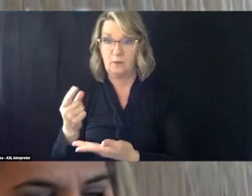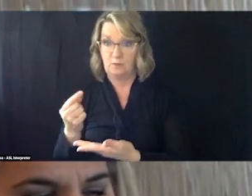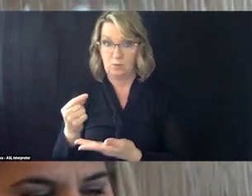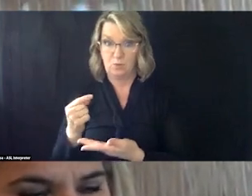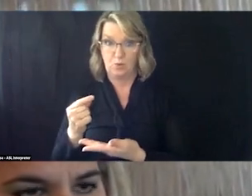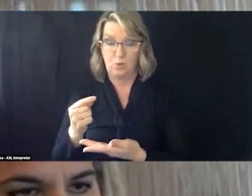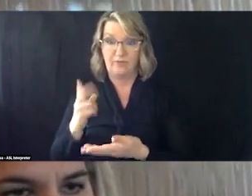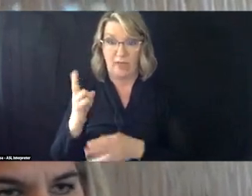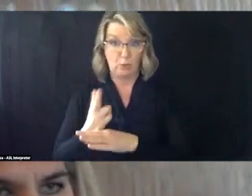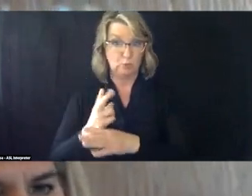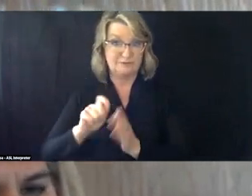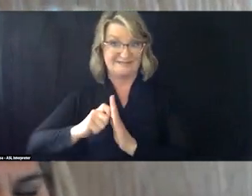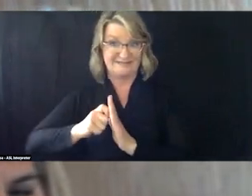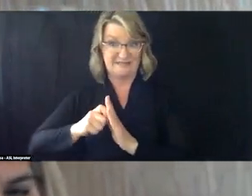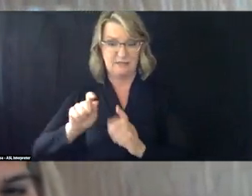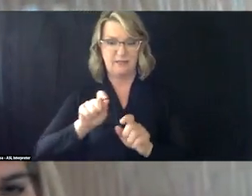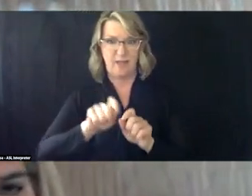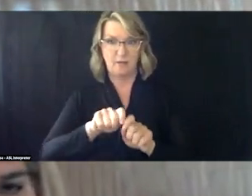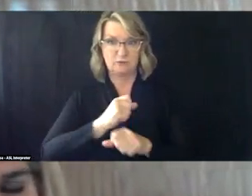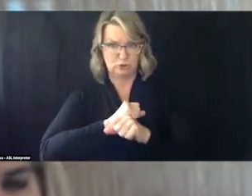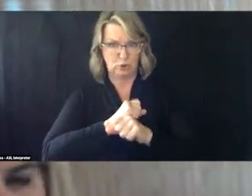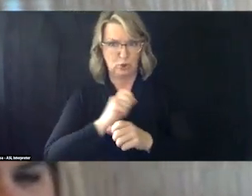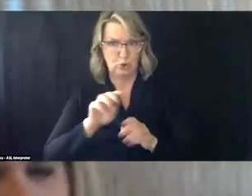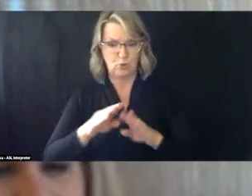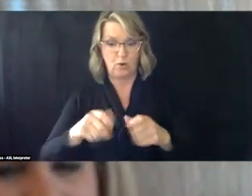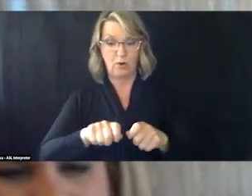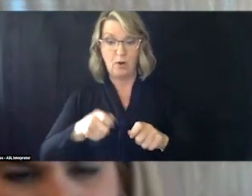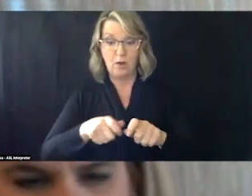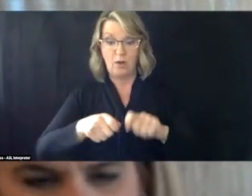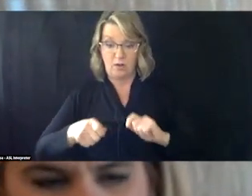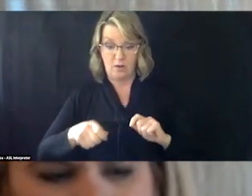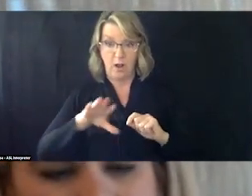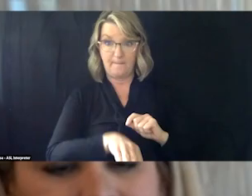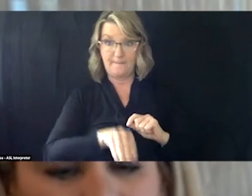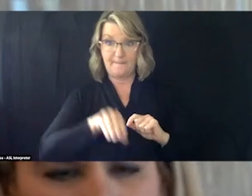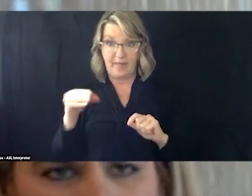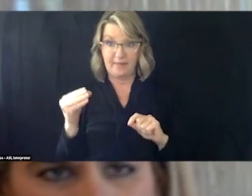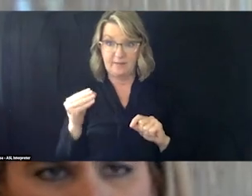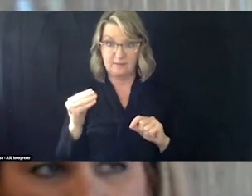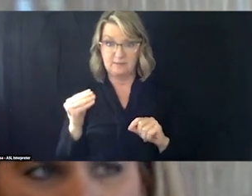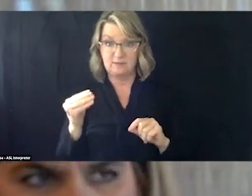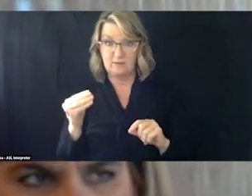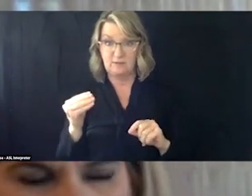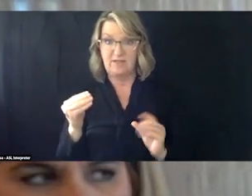everything going to open up using the key the secure door then take out the ballot